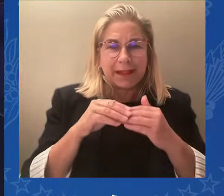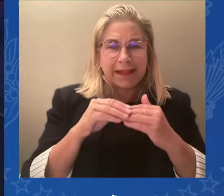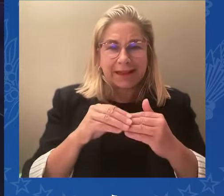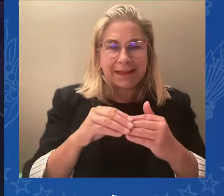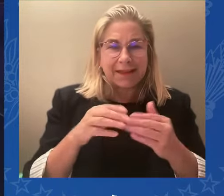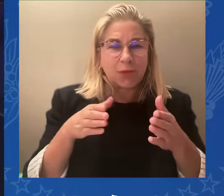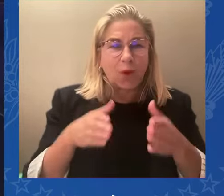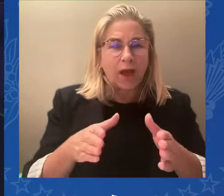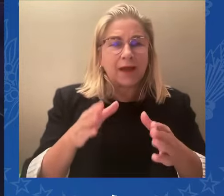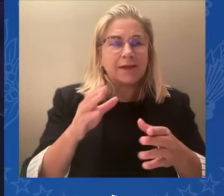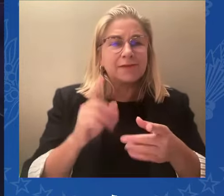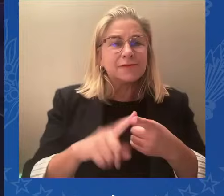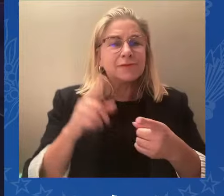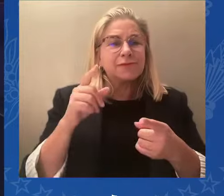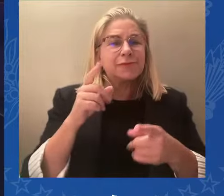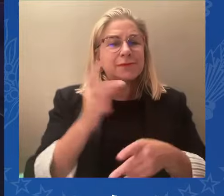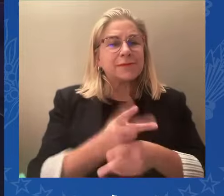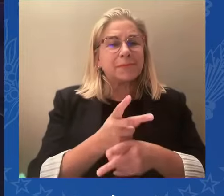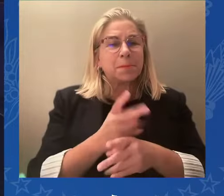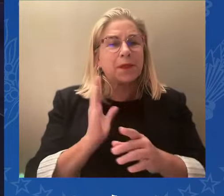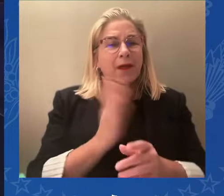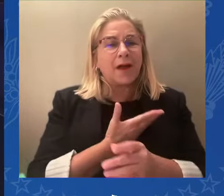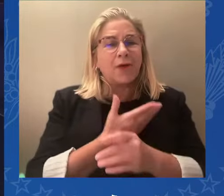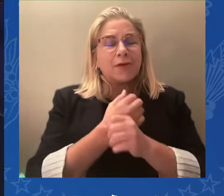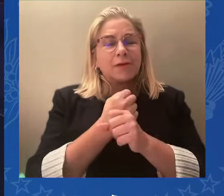proving that Black history is American history